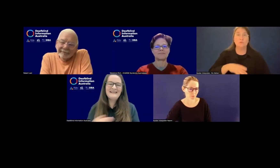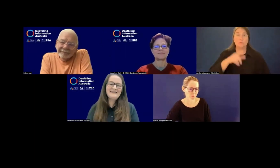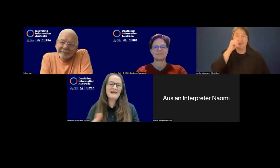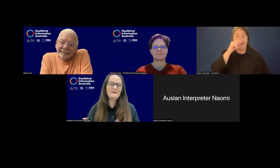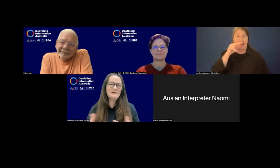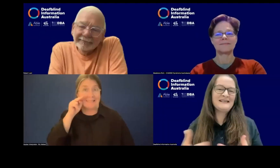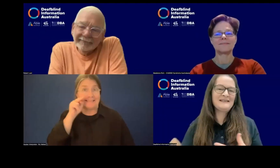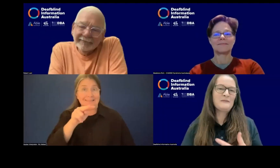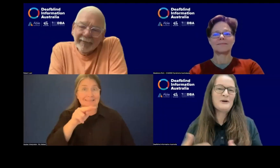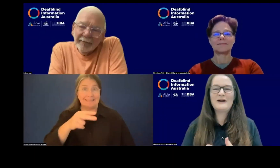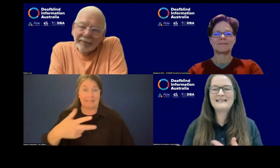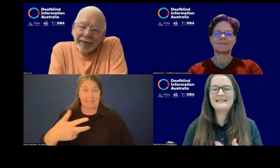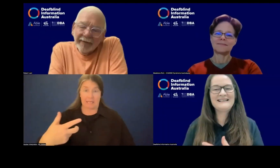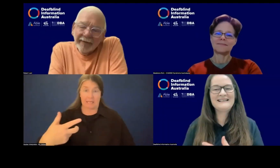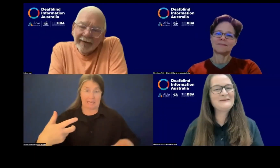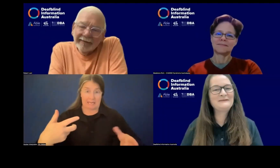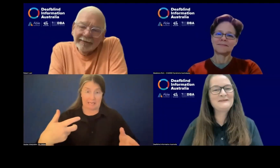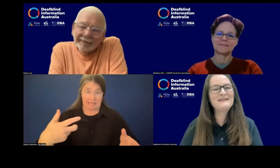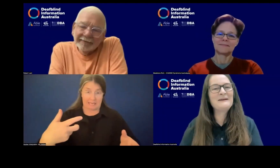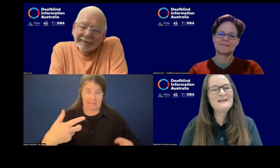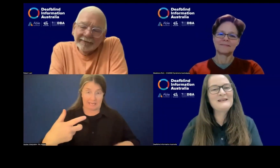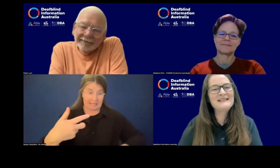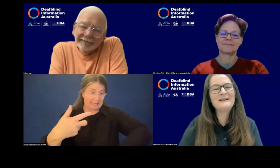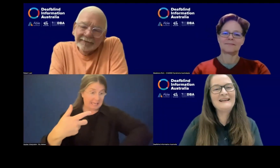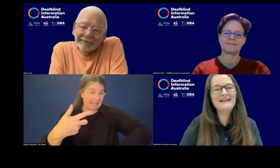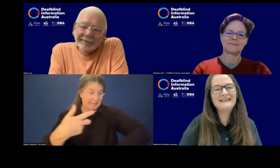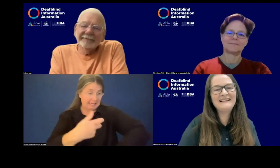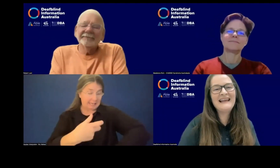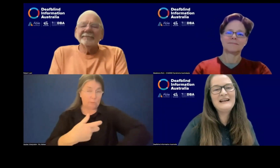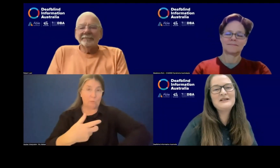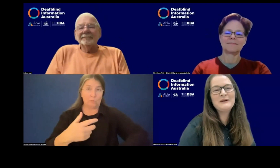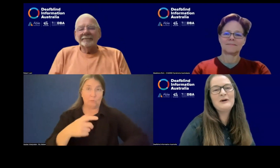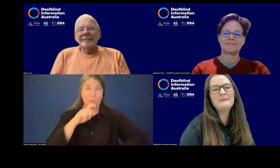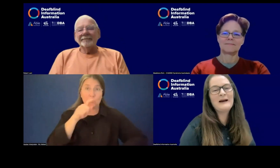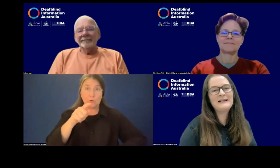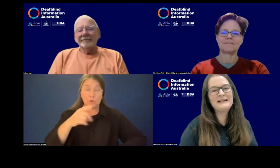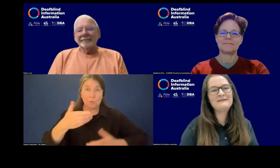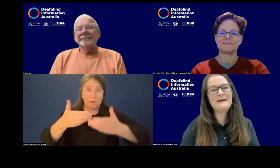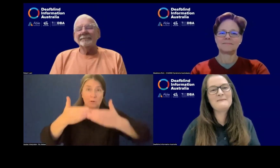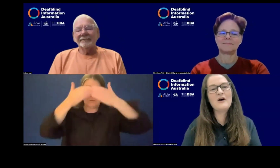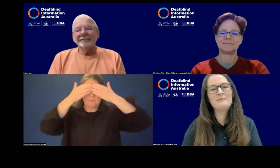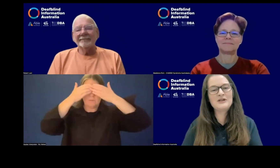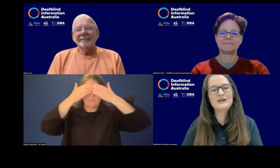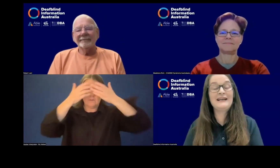So what you're asking is something similar then, to not be able to give them the opportunity